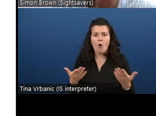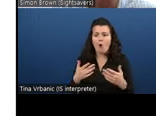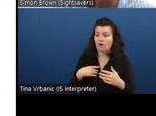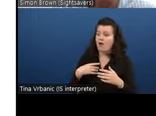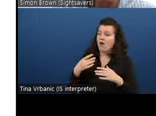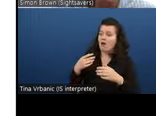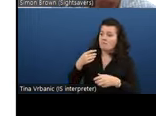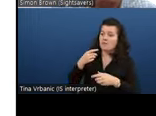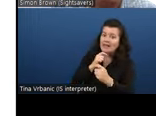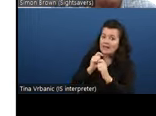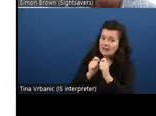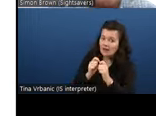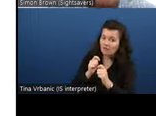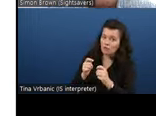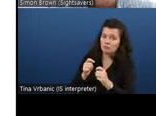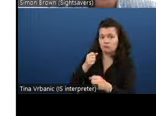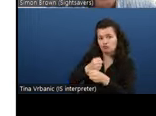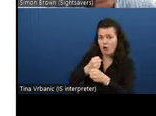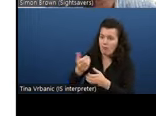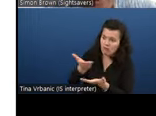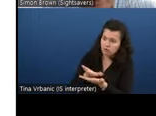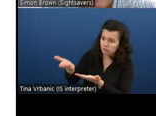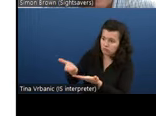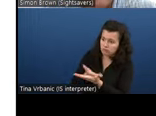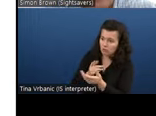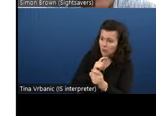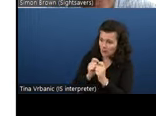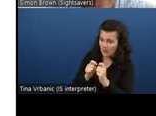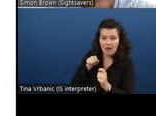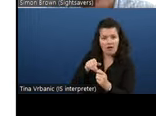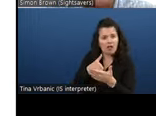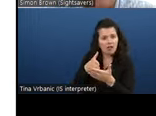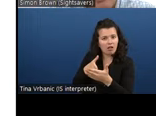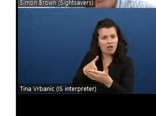policy. Yeah, so it's very much a kind of a quickening stage and then finally, once